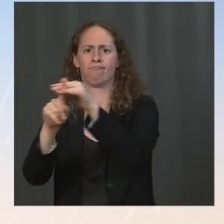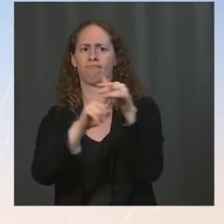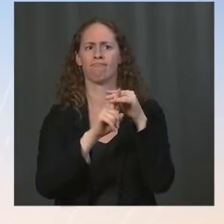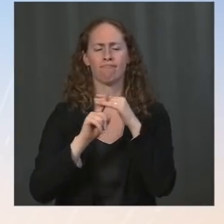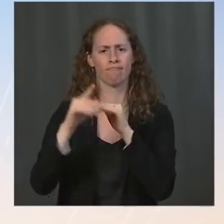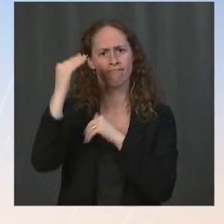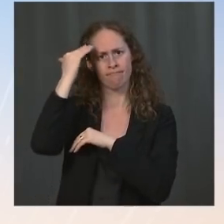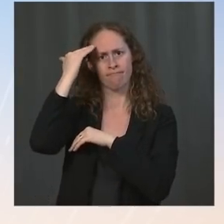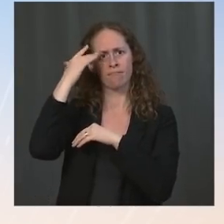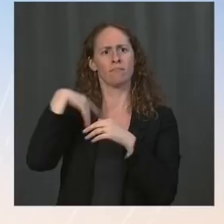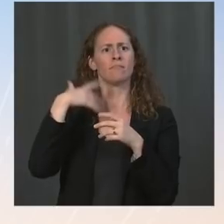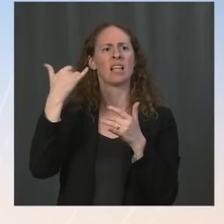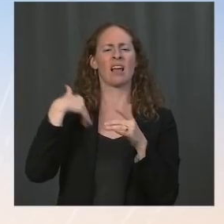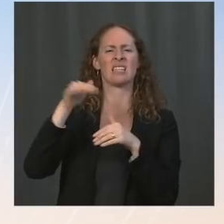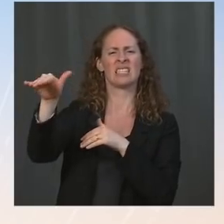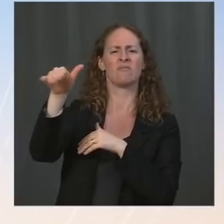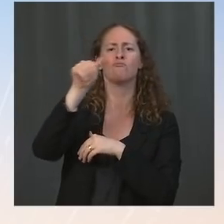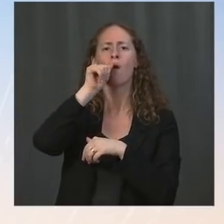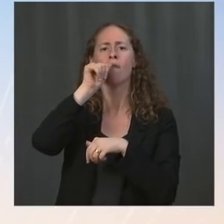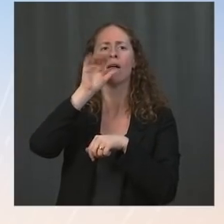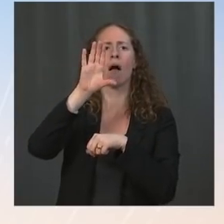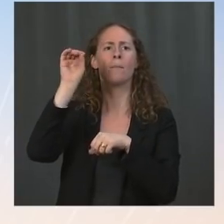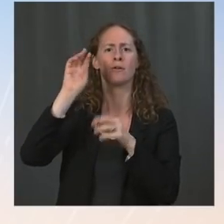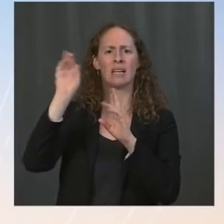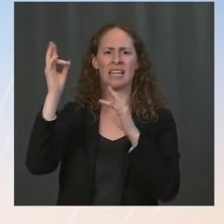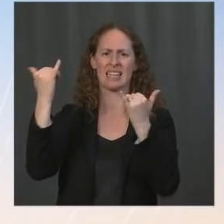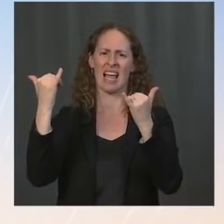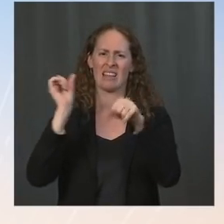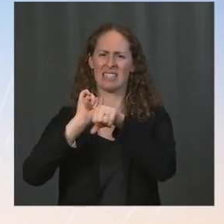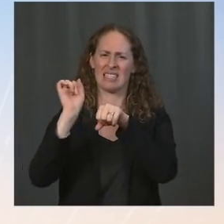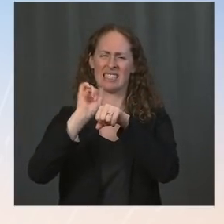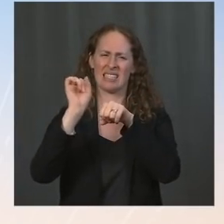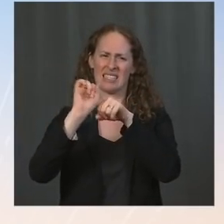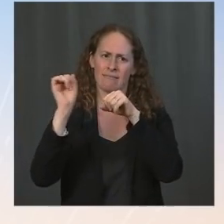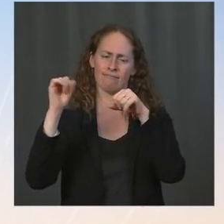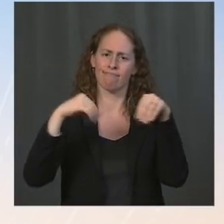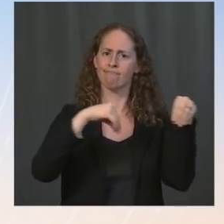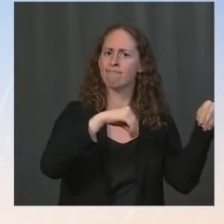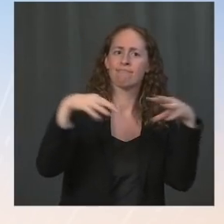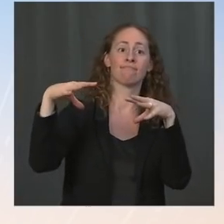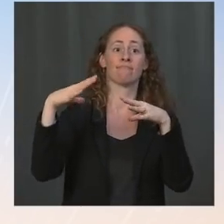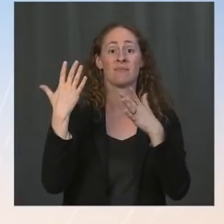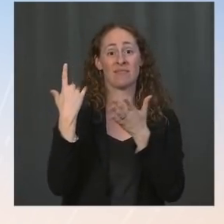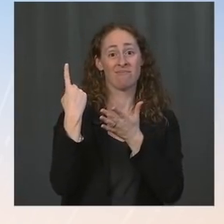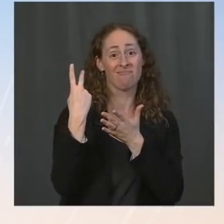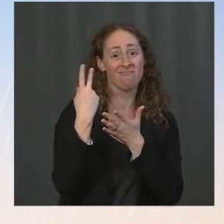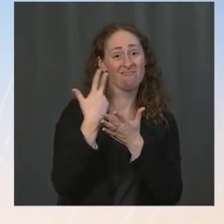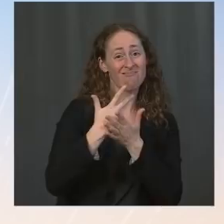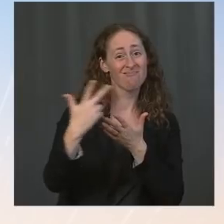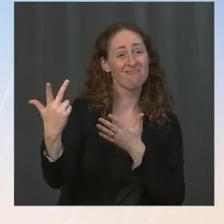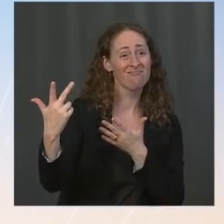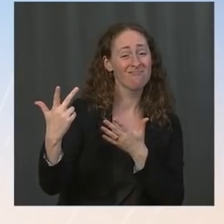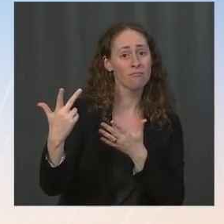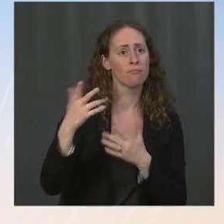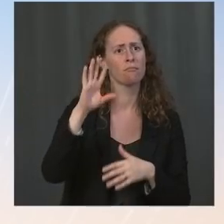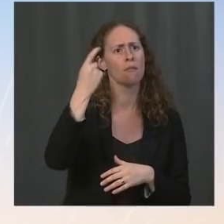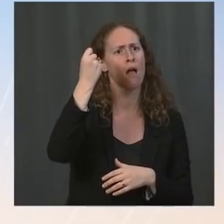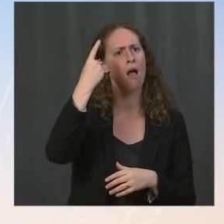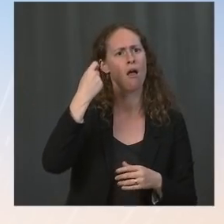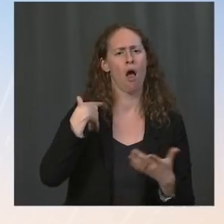That could take weeks. We don't know. We have also -- preemptively had set up a range of resources -- food, water, and other resources